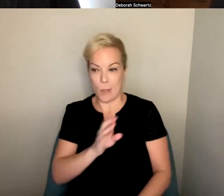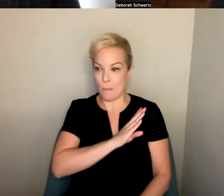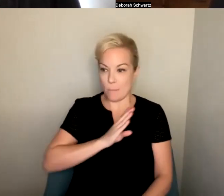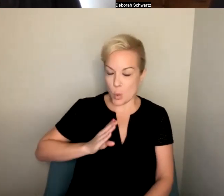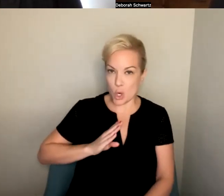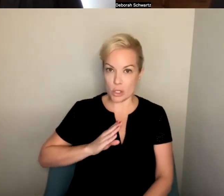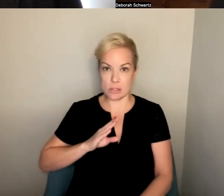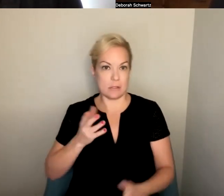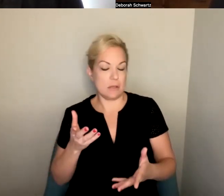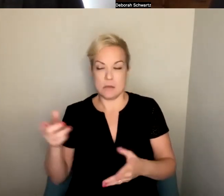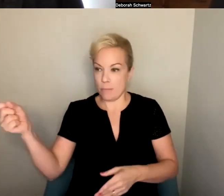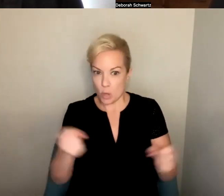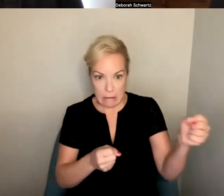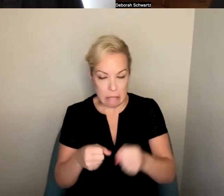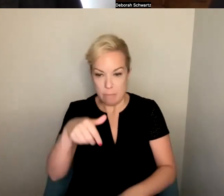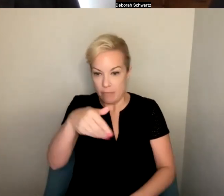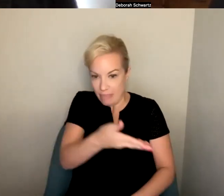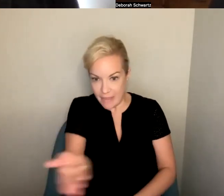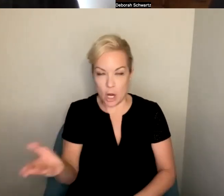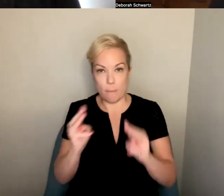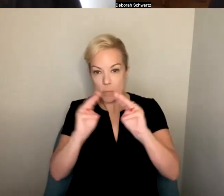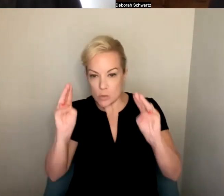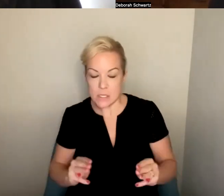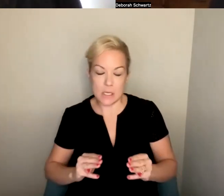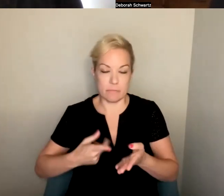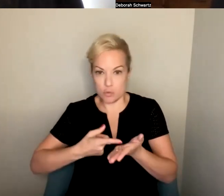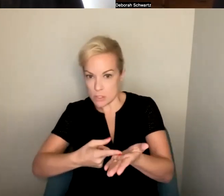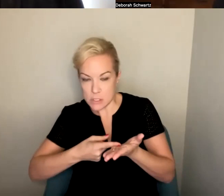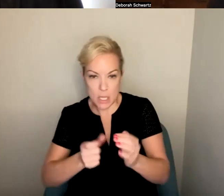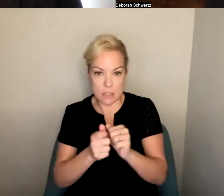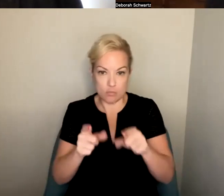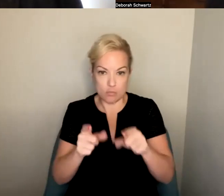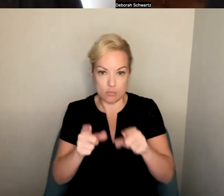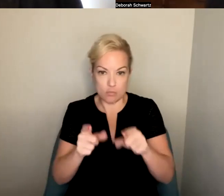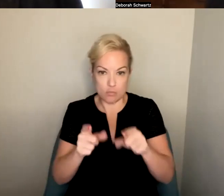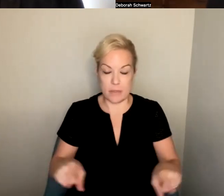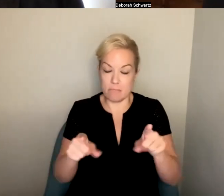working with them um you know I wish more would do it, that's a that's a key component of this